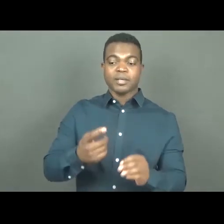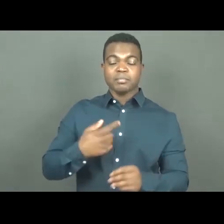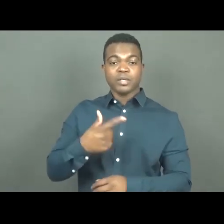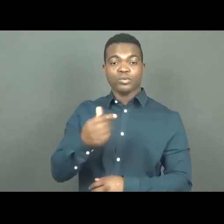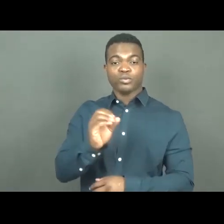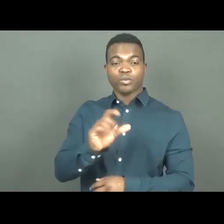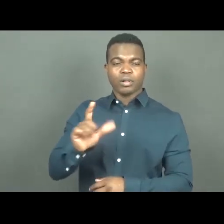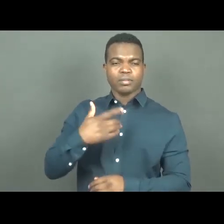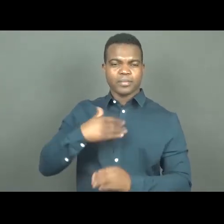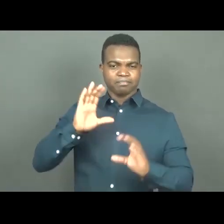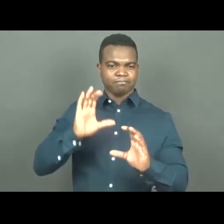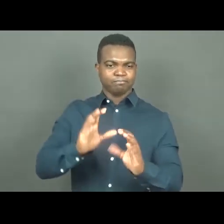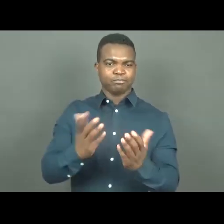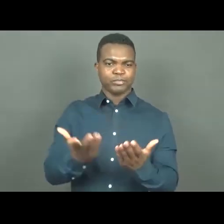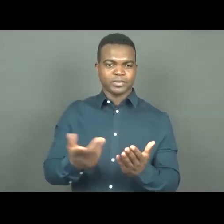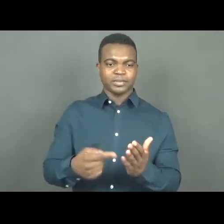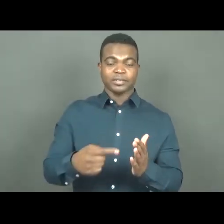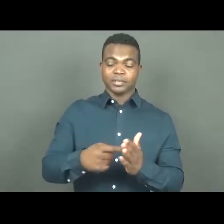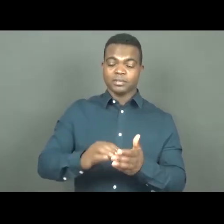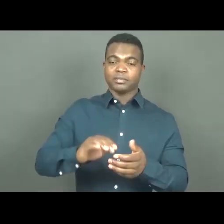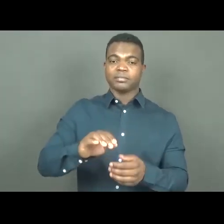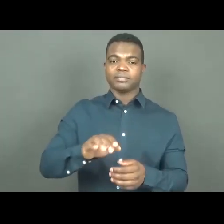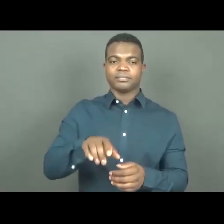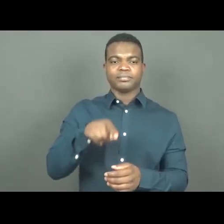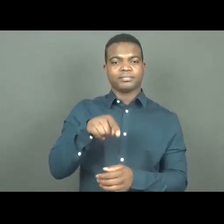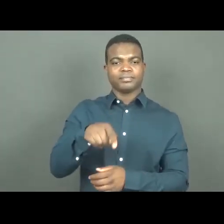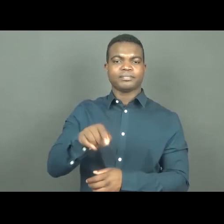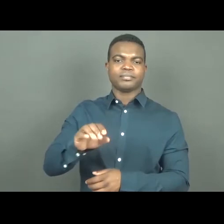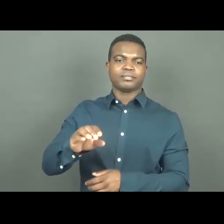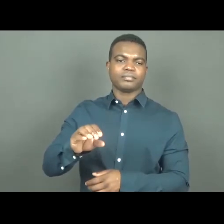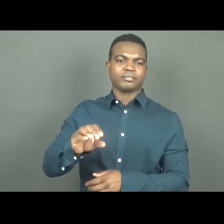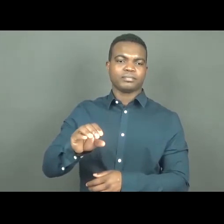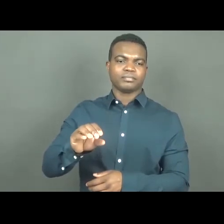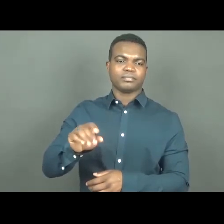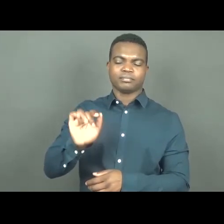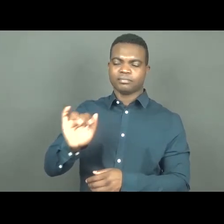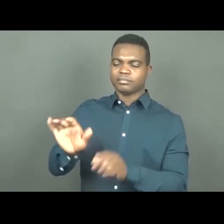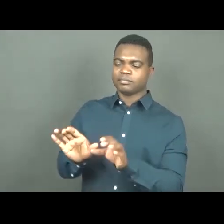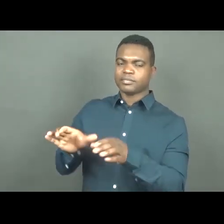be disability inclusive and then that data can be aggregated on a centralized database.